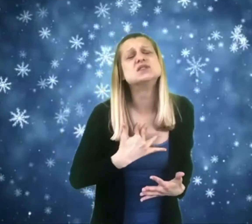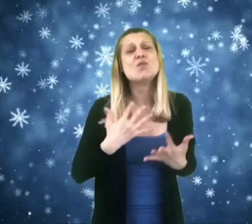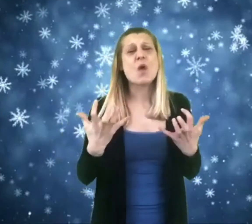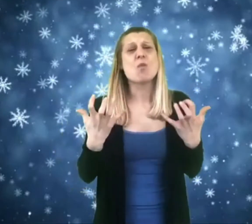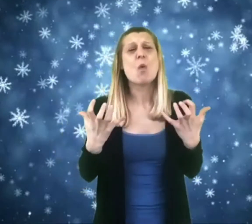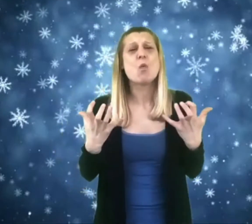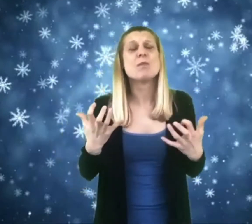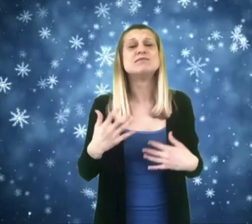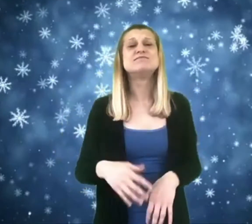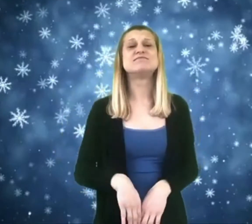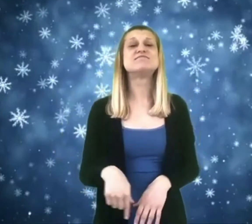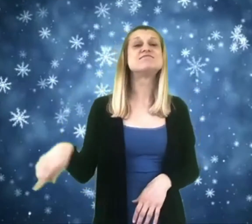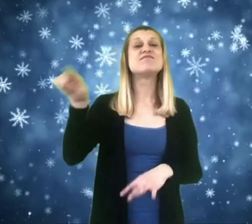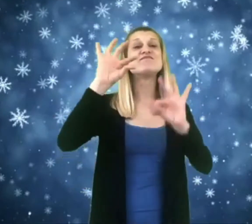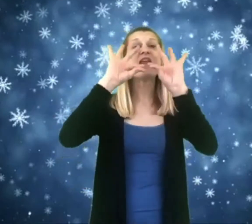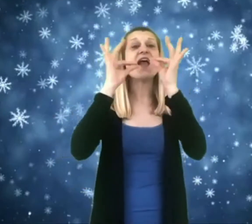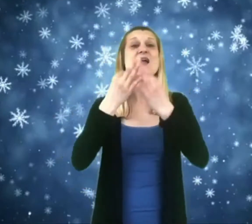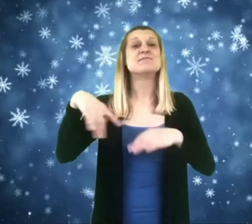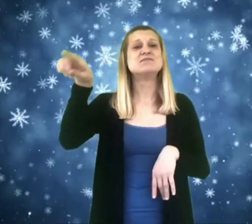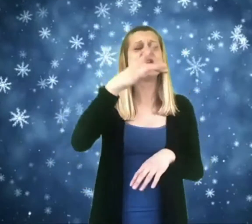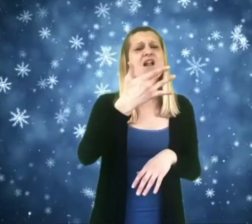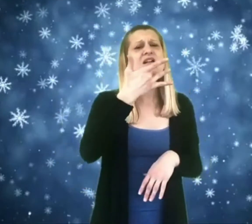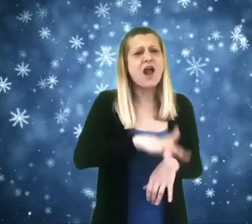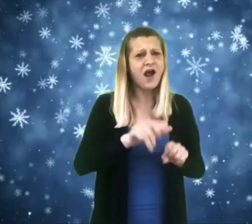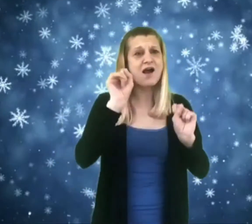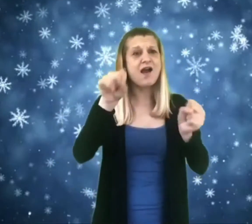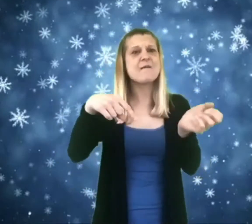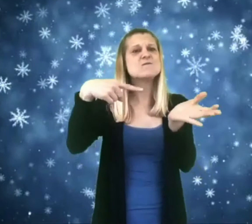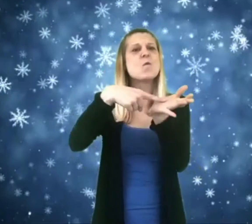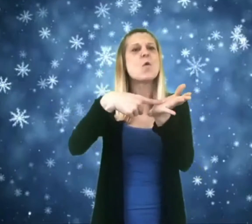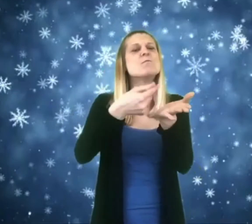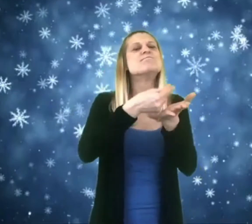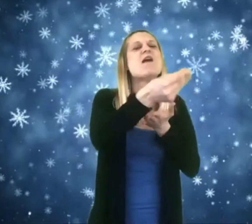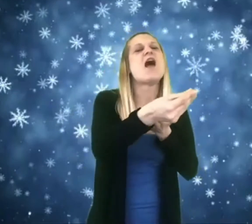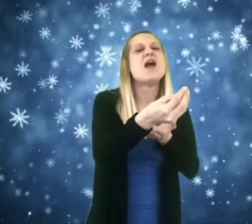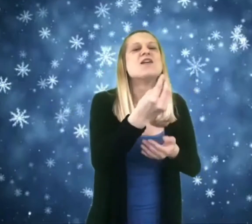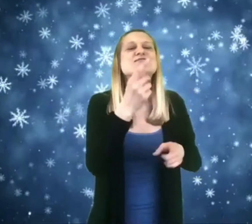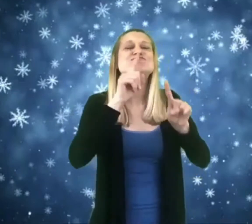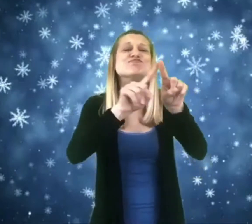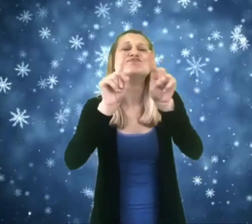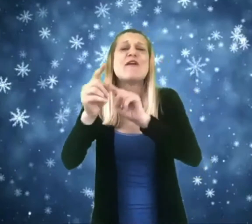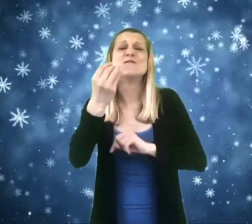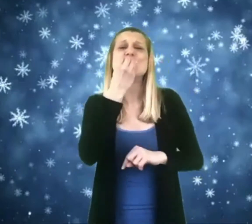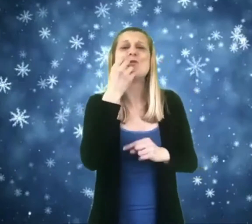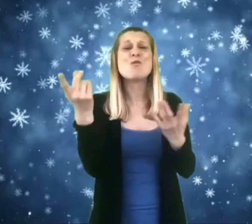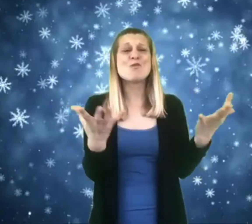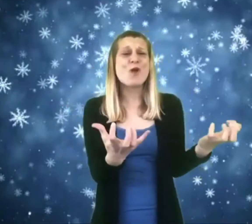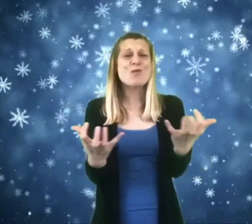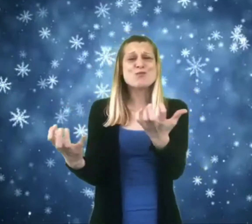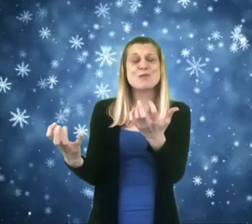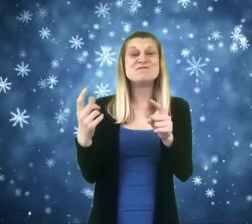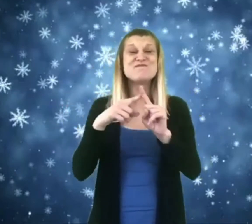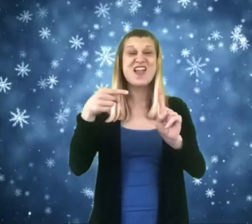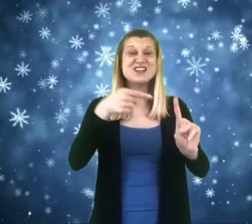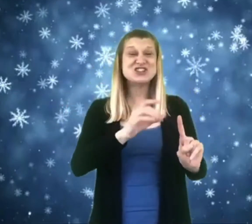and because we are all a great deal luckier than we realize, we usually get what we want — or near enough.